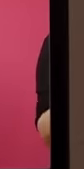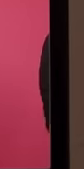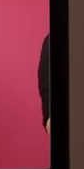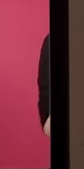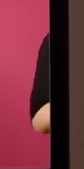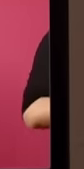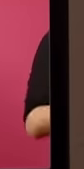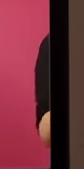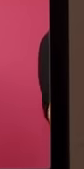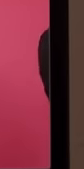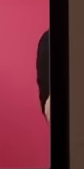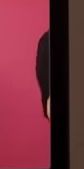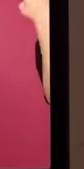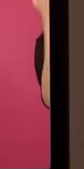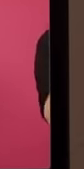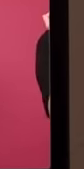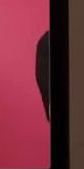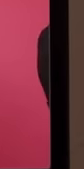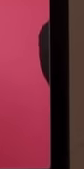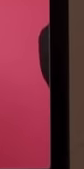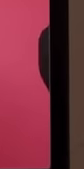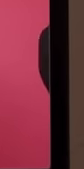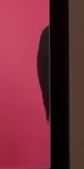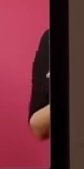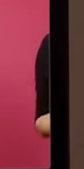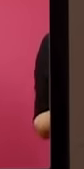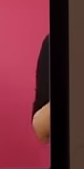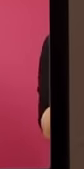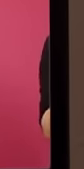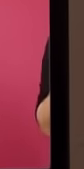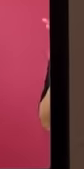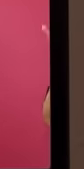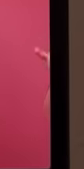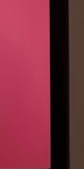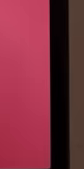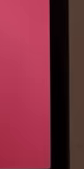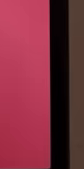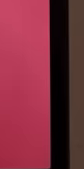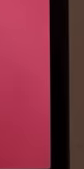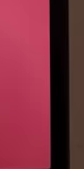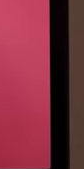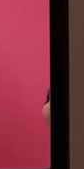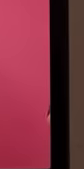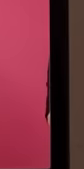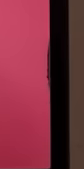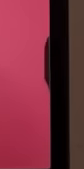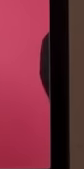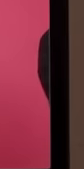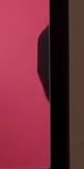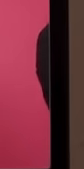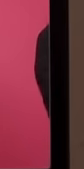with the fall of the system no the PRI are the same the bread has been The palero of the PRI throughout